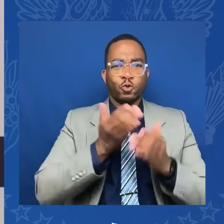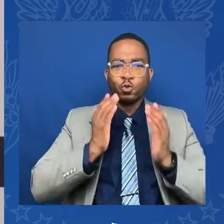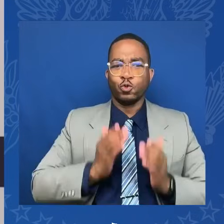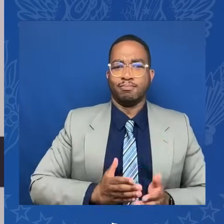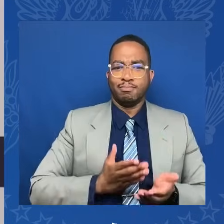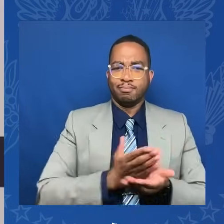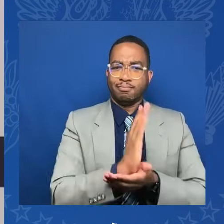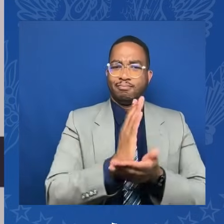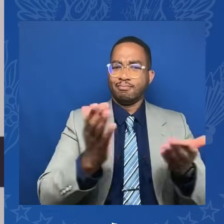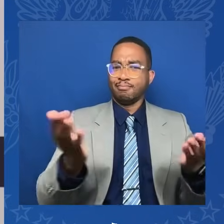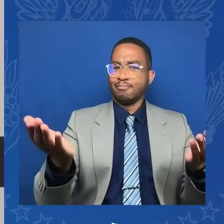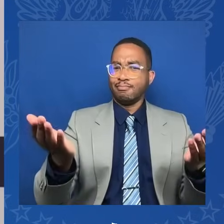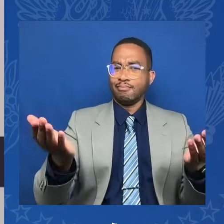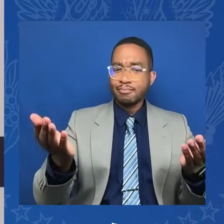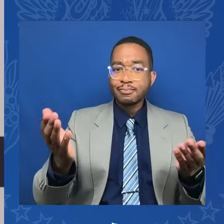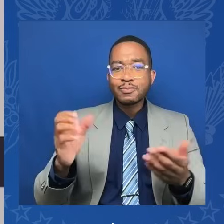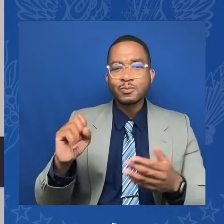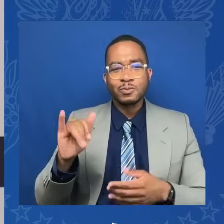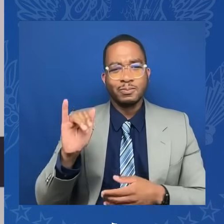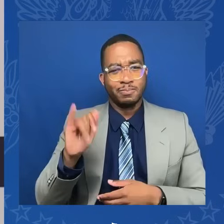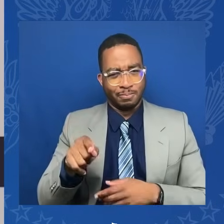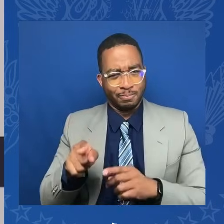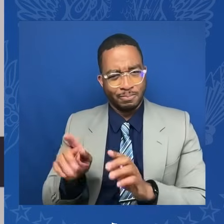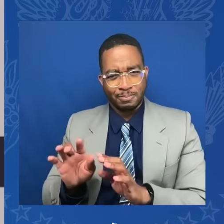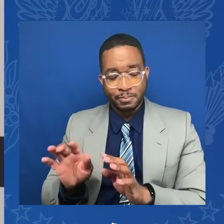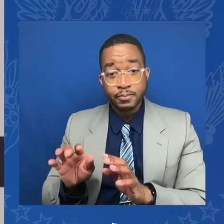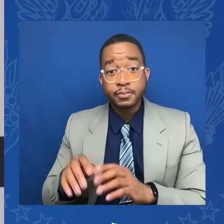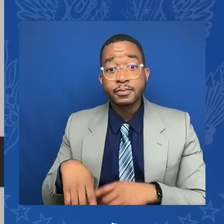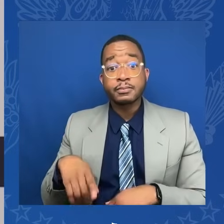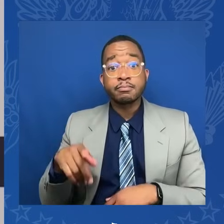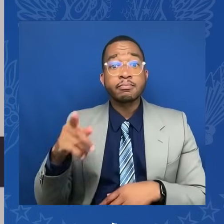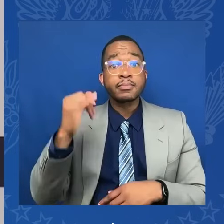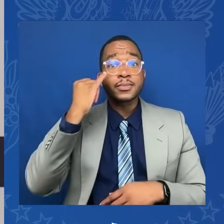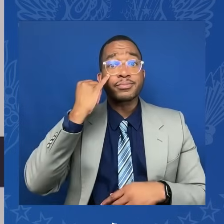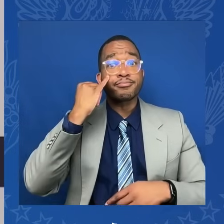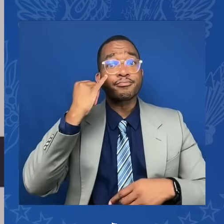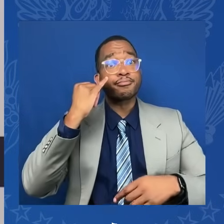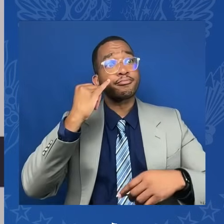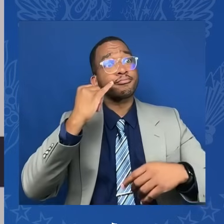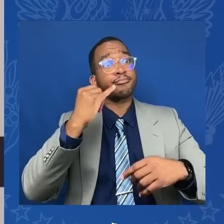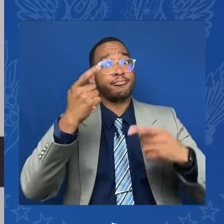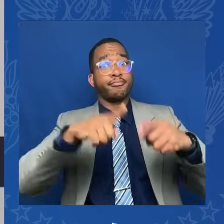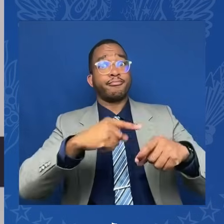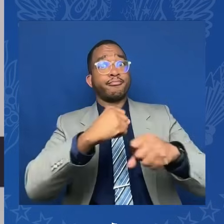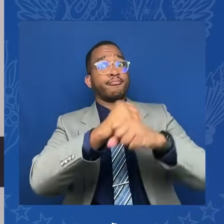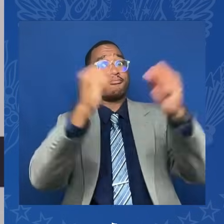is if we do nothing on climate change. I could go on. Every day, the French people and the American people